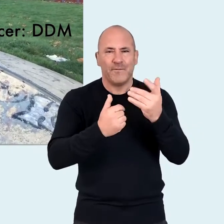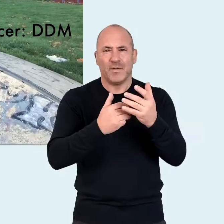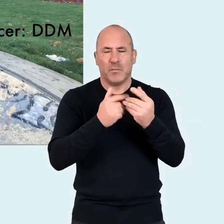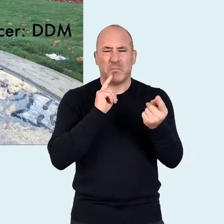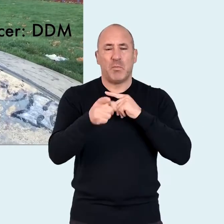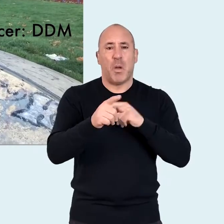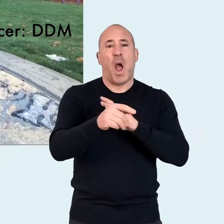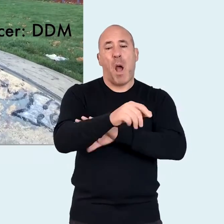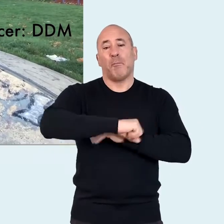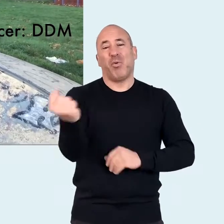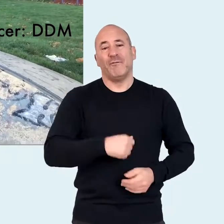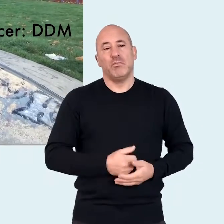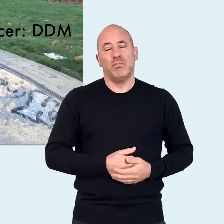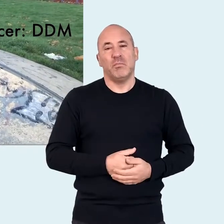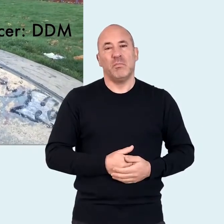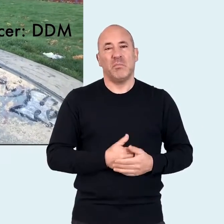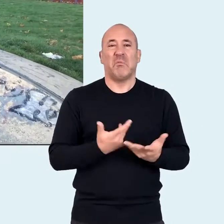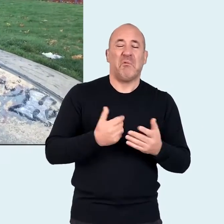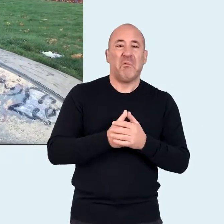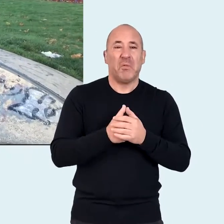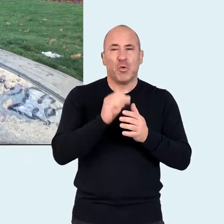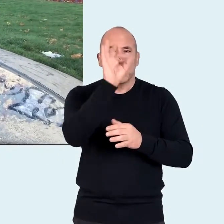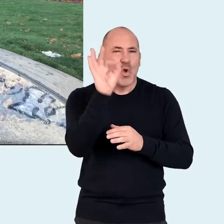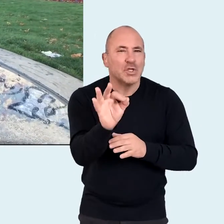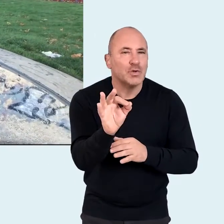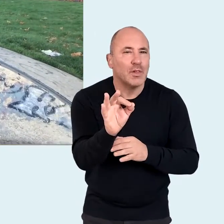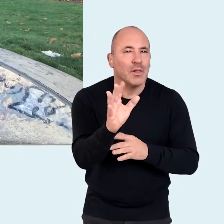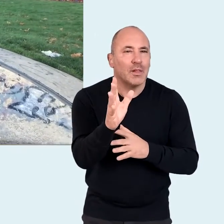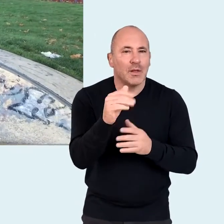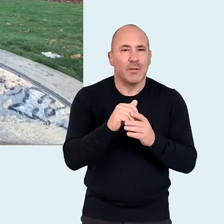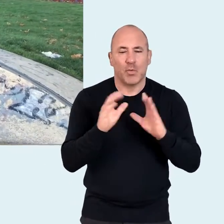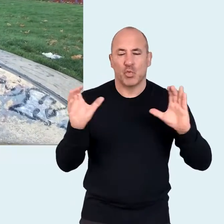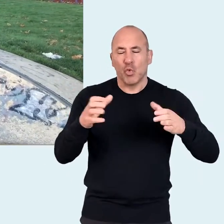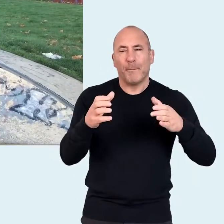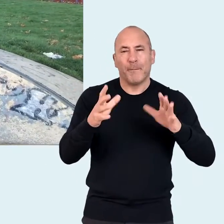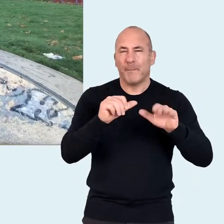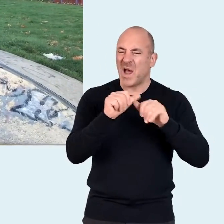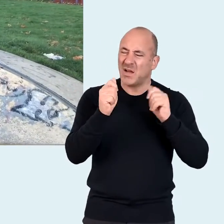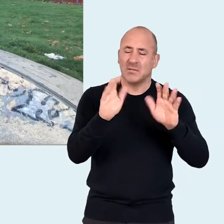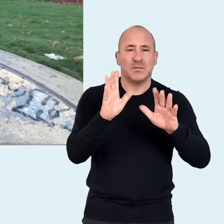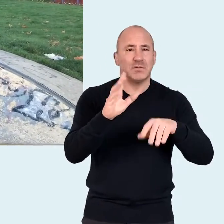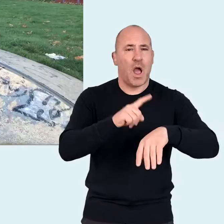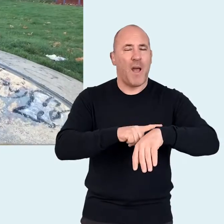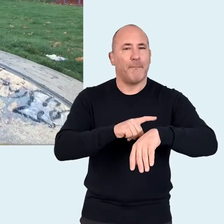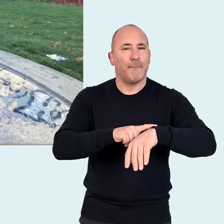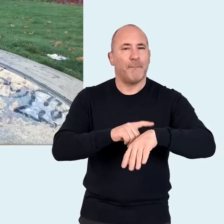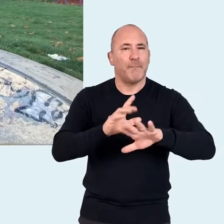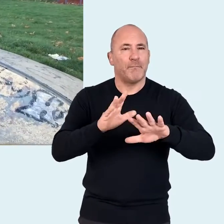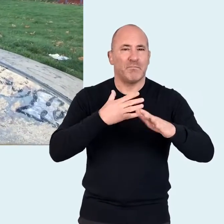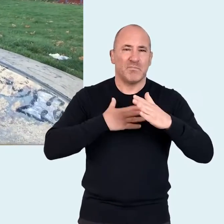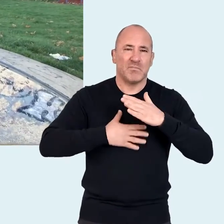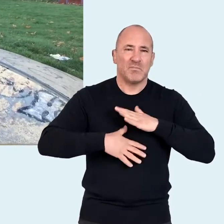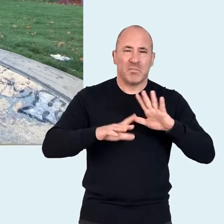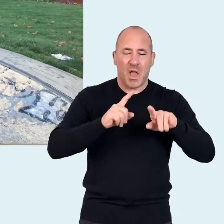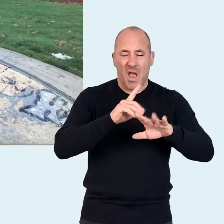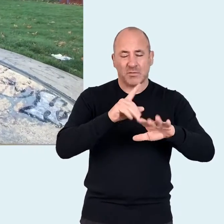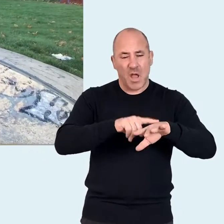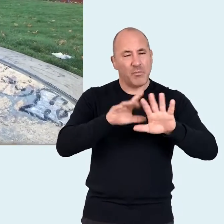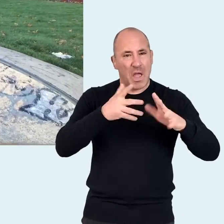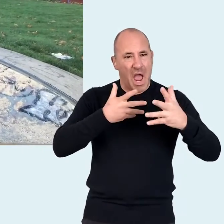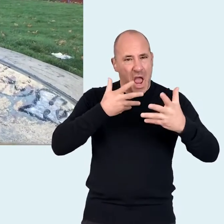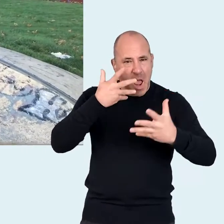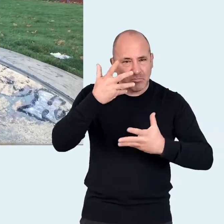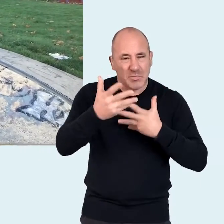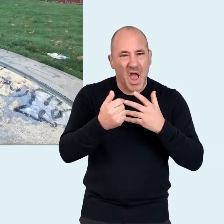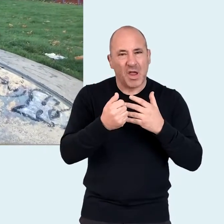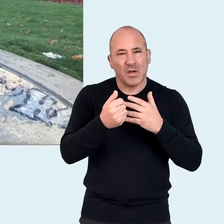a quick, mechanical response. Give your group the gift of time. Time to explain and demonstrate